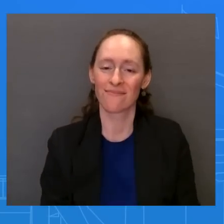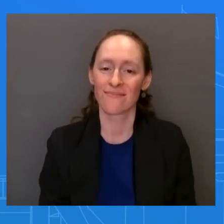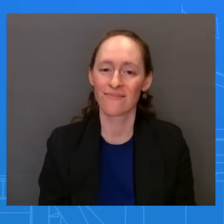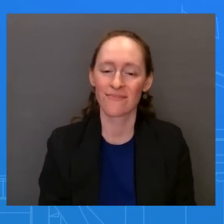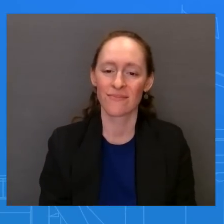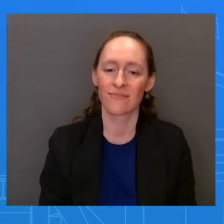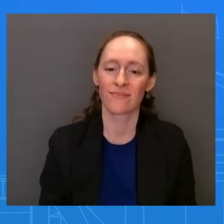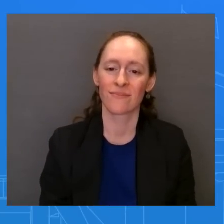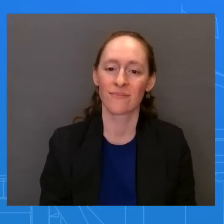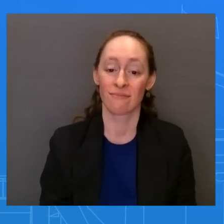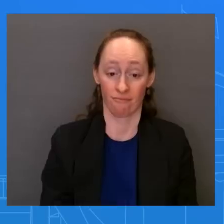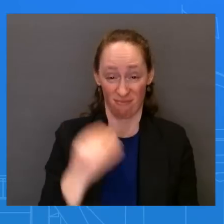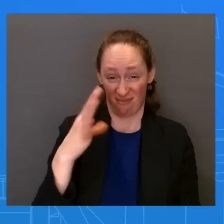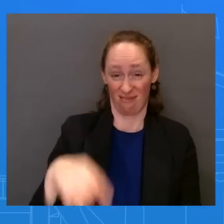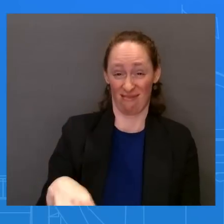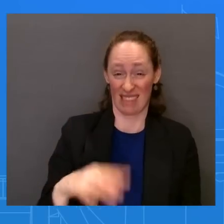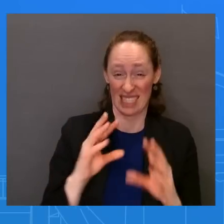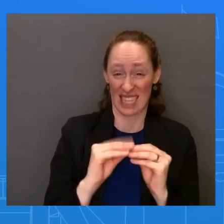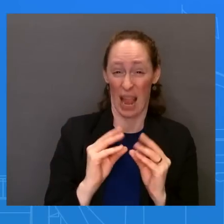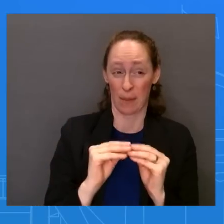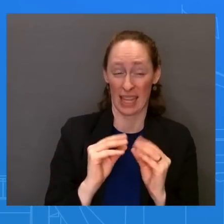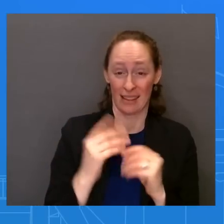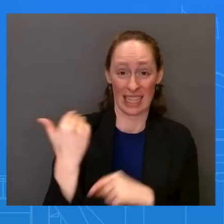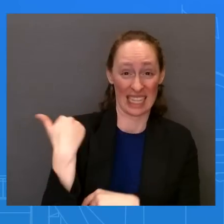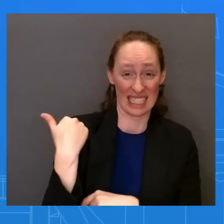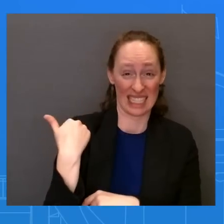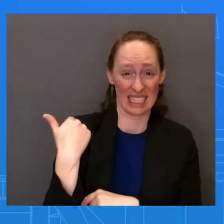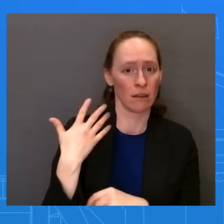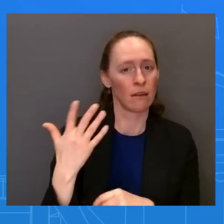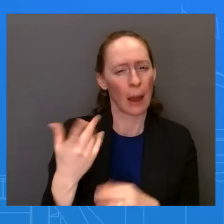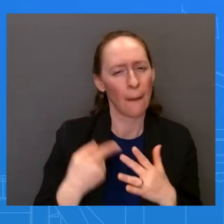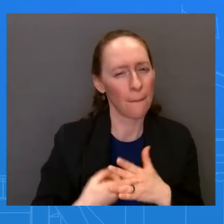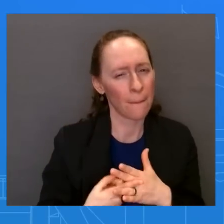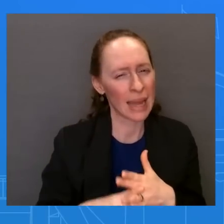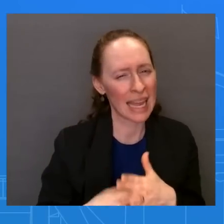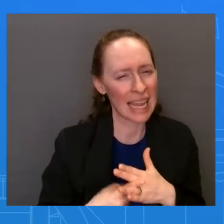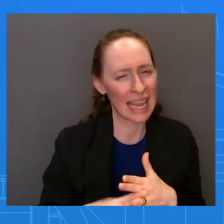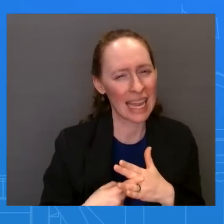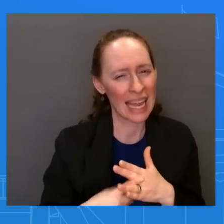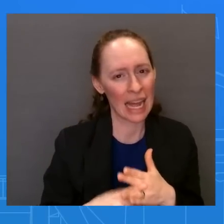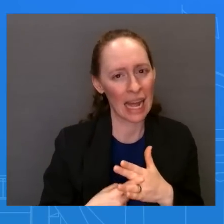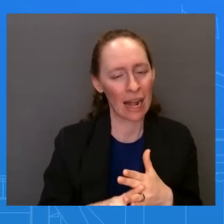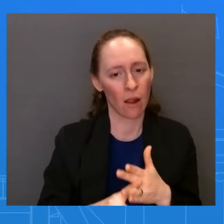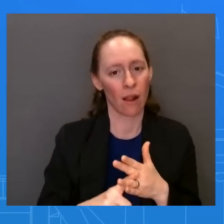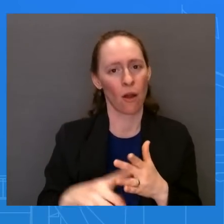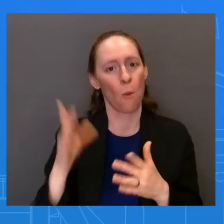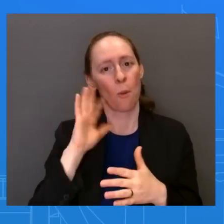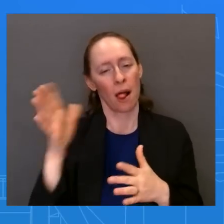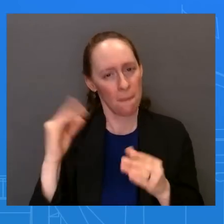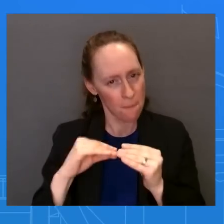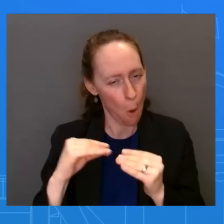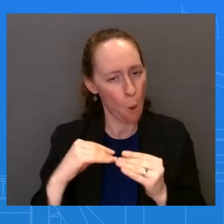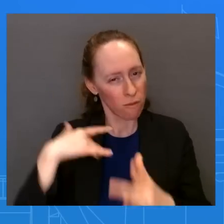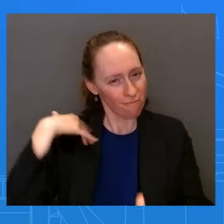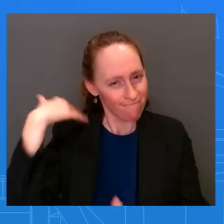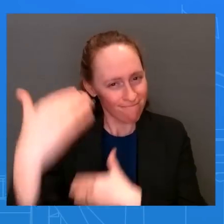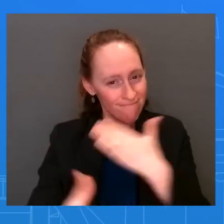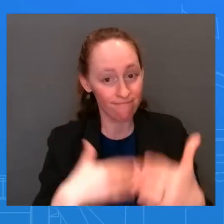we're truly looking to continue those conversations, clearly on a staff level, as we continue throughout the year. The Press: And one --